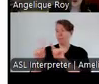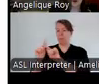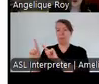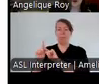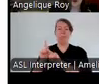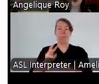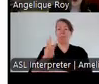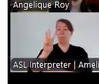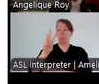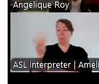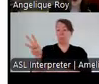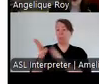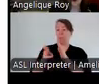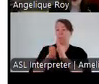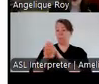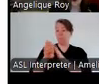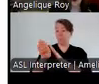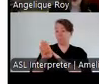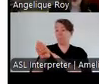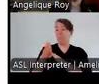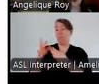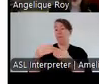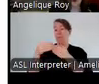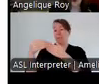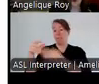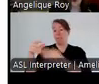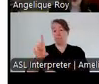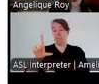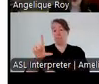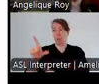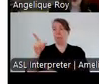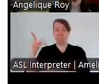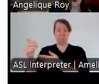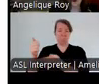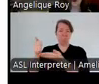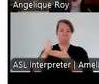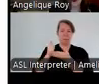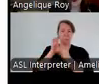Paul, who helped us with the google material icons, as well as the Metadata and